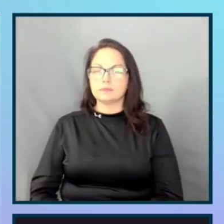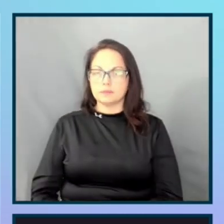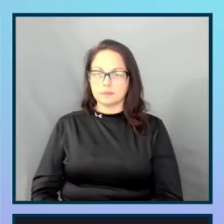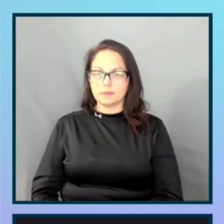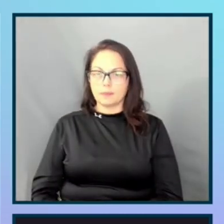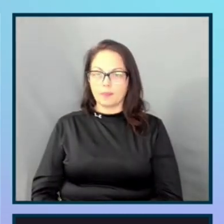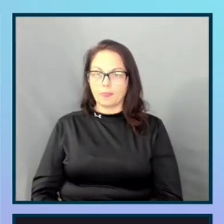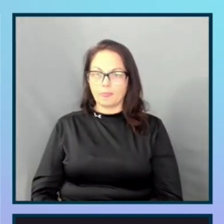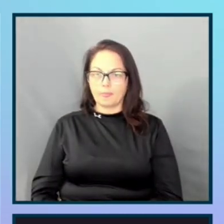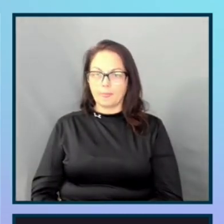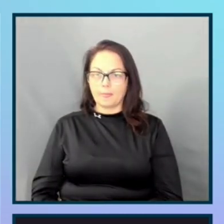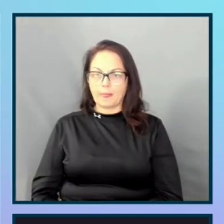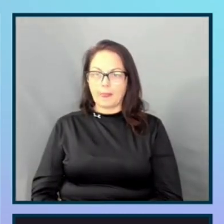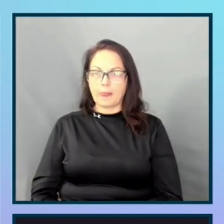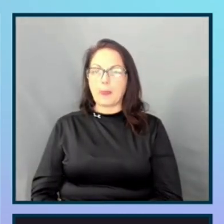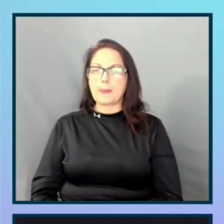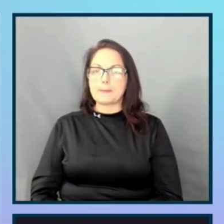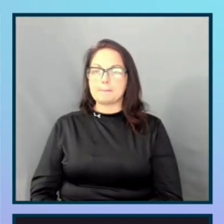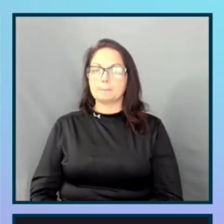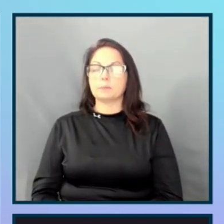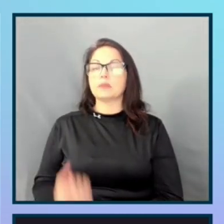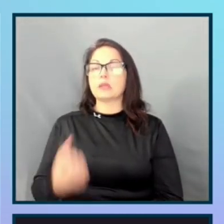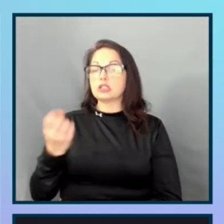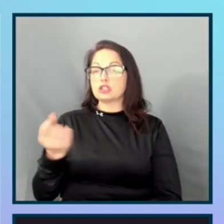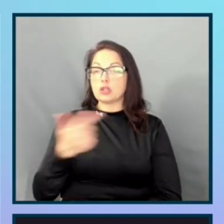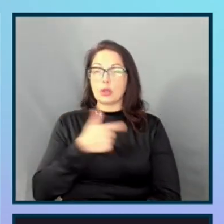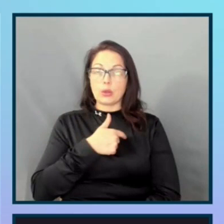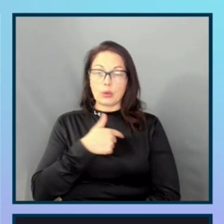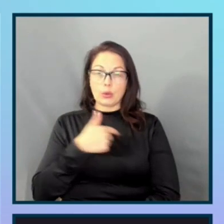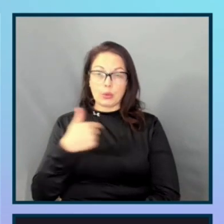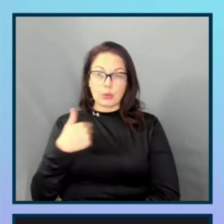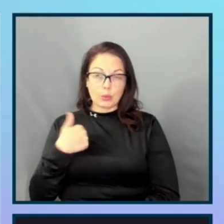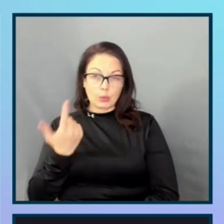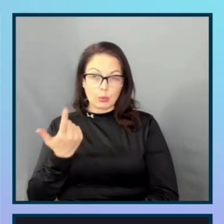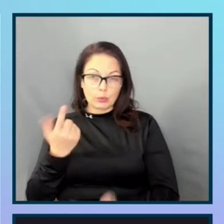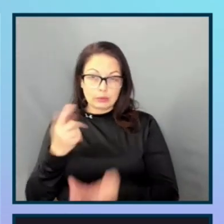So we are saying that this disability first segmentation